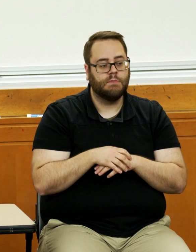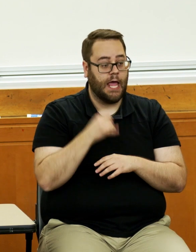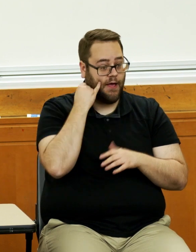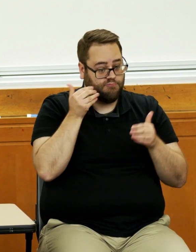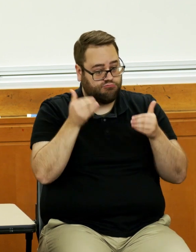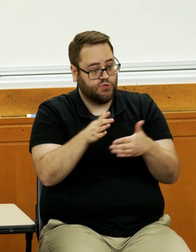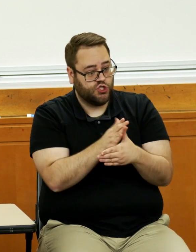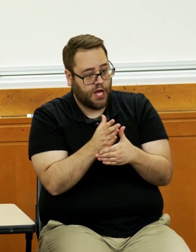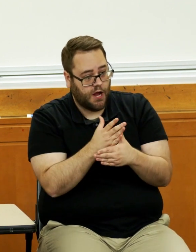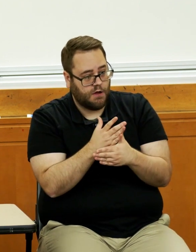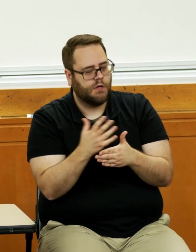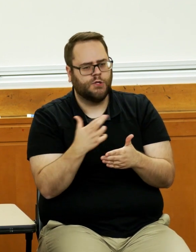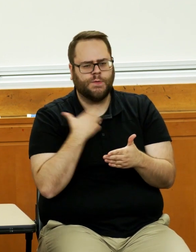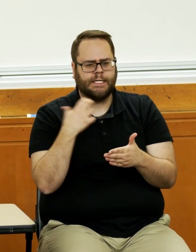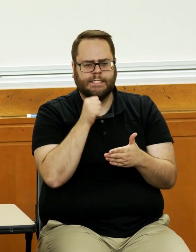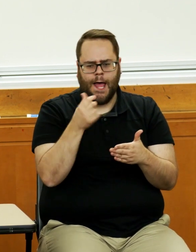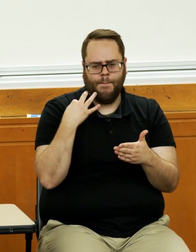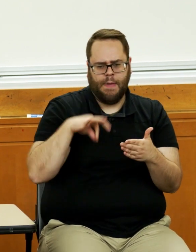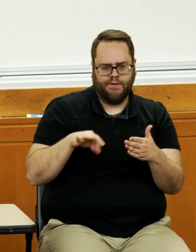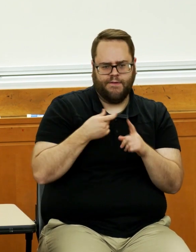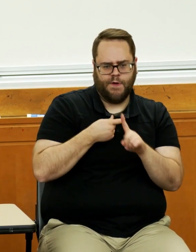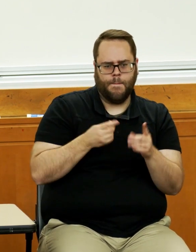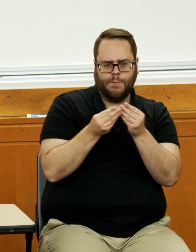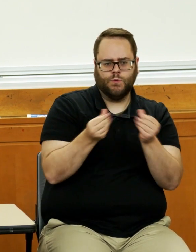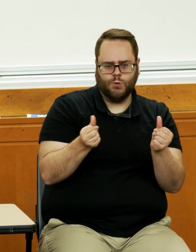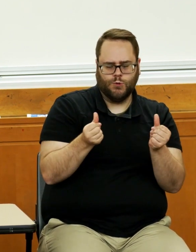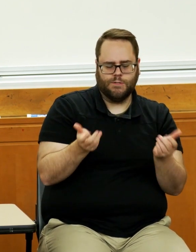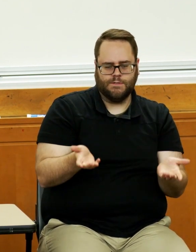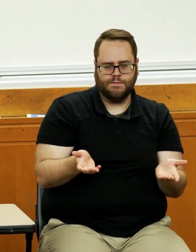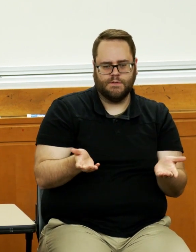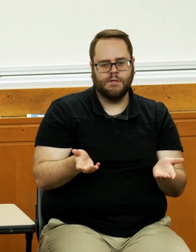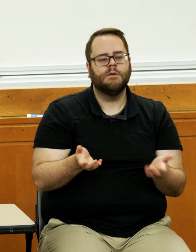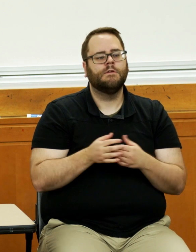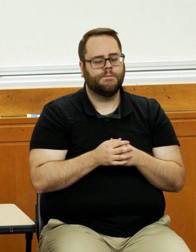you risk not actually benefiting from the solutions. I would like for there to be a